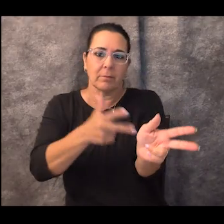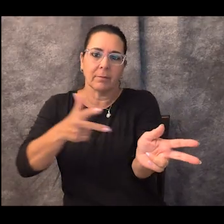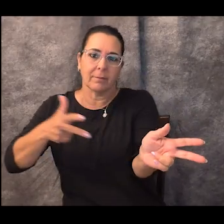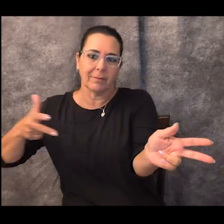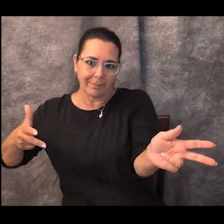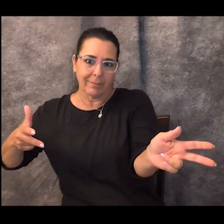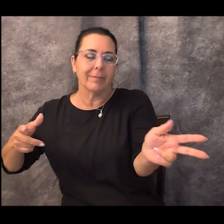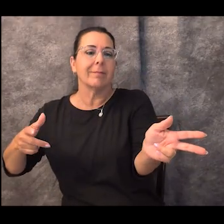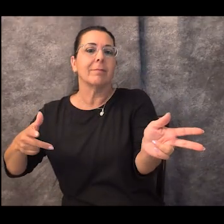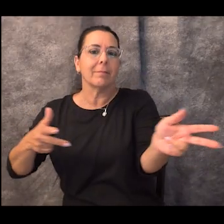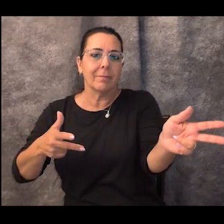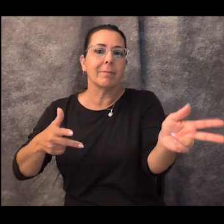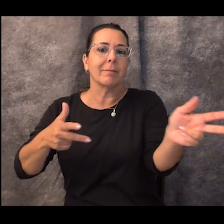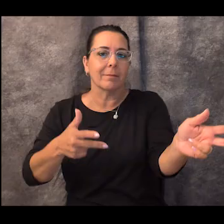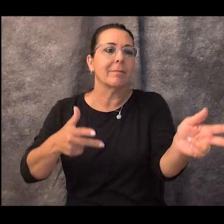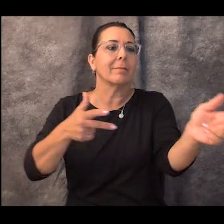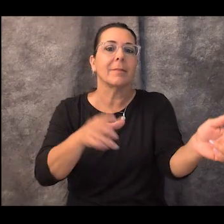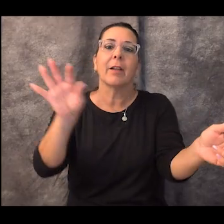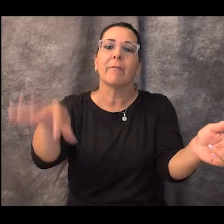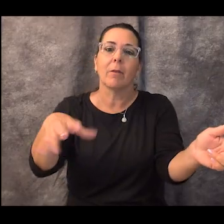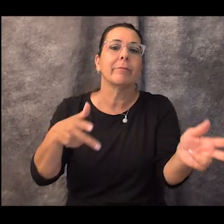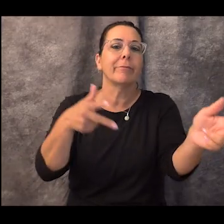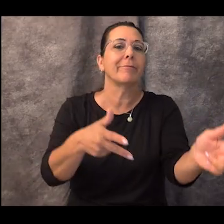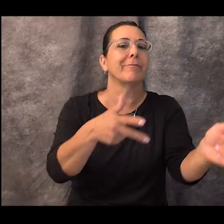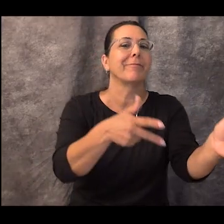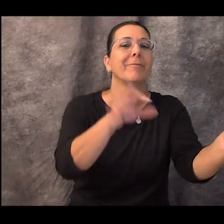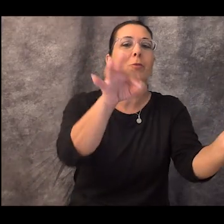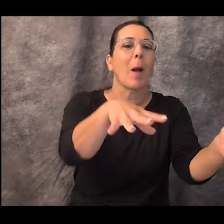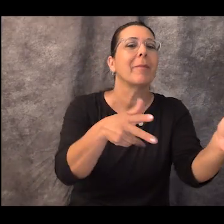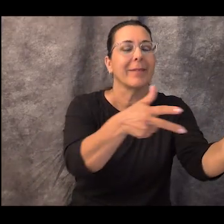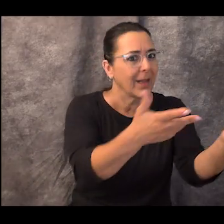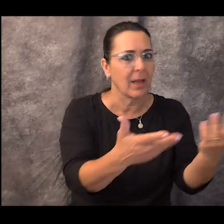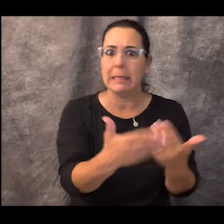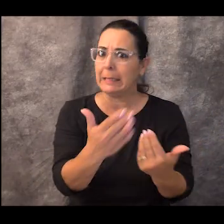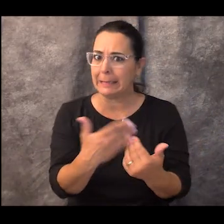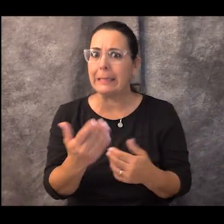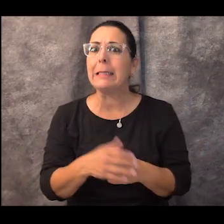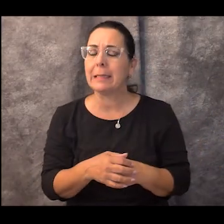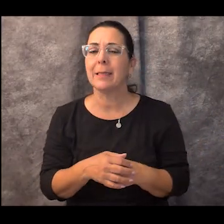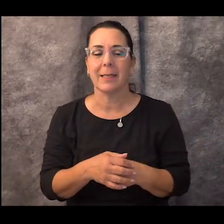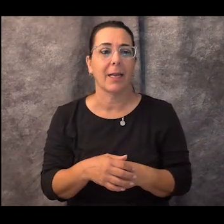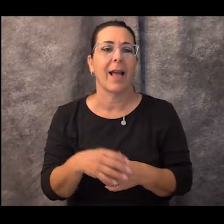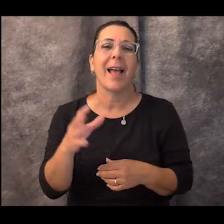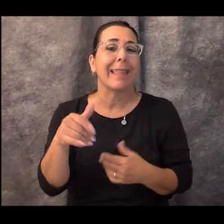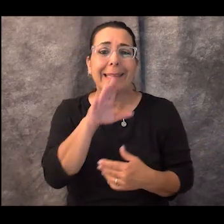And those were things that just hadn't really been done before. So I think we've actually seen a lot of progress.